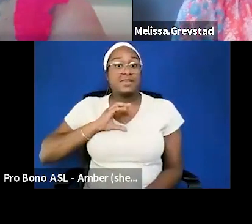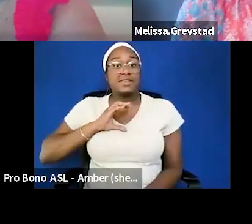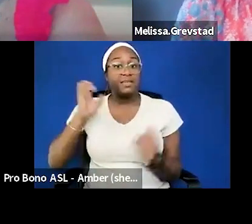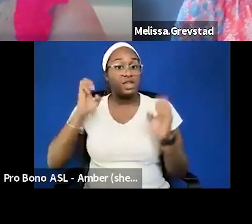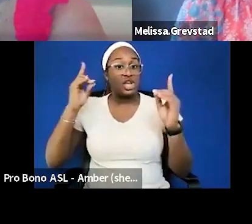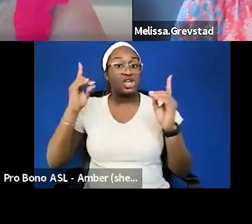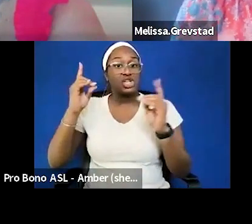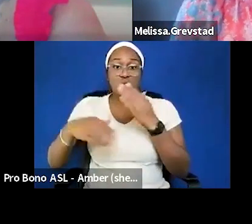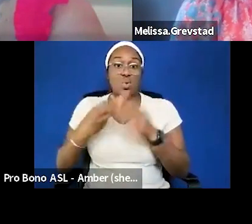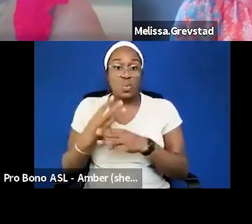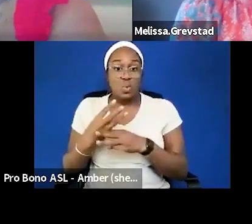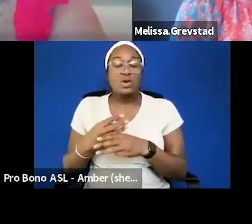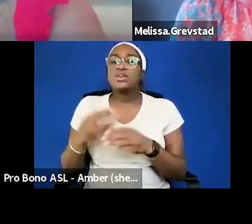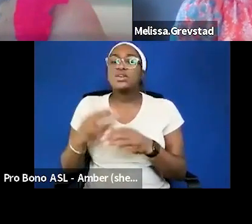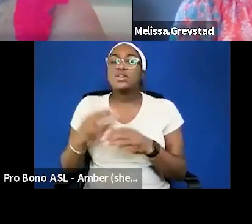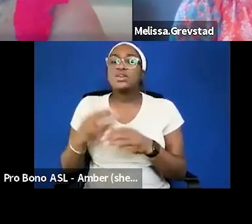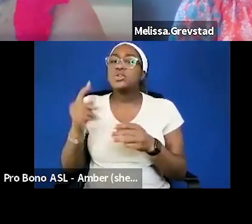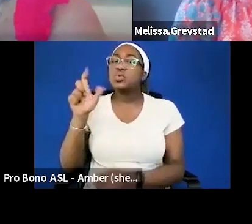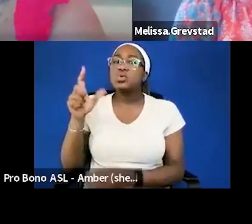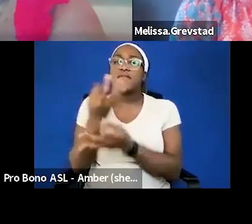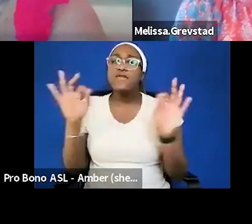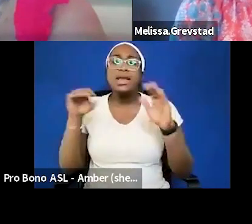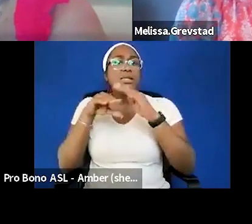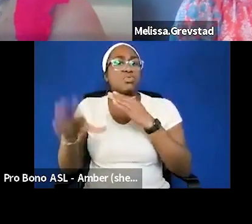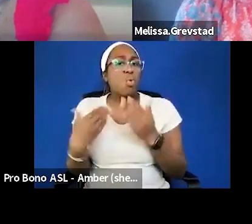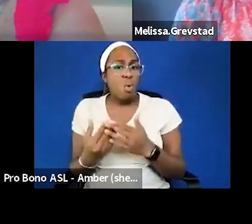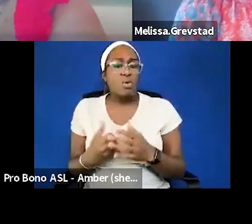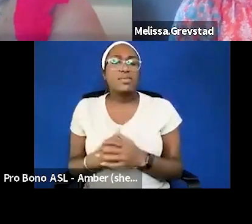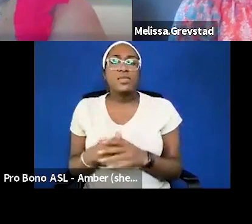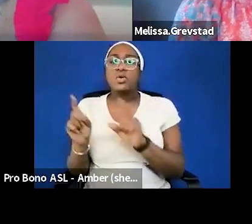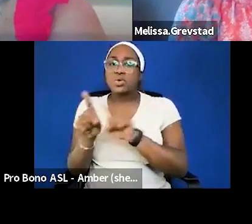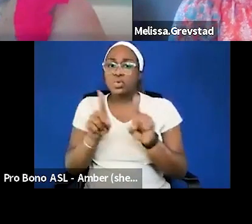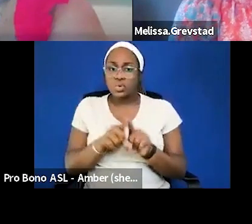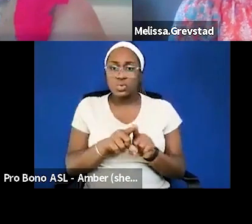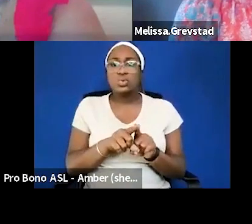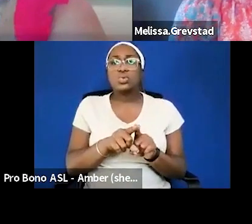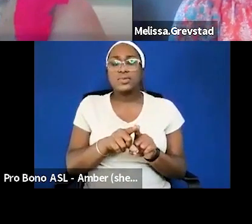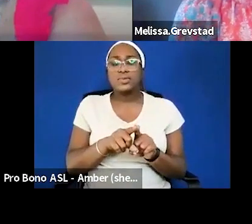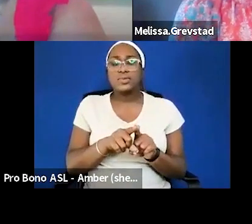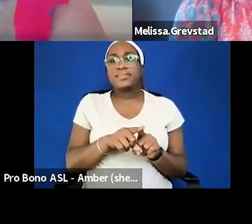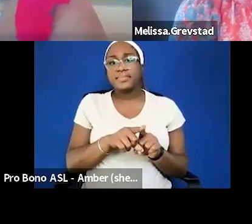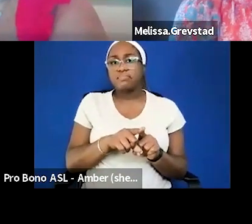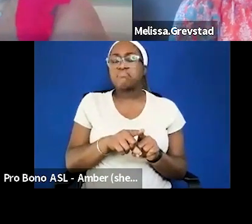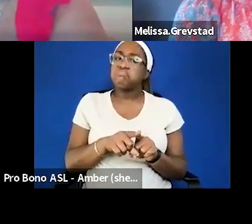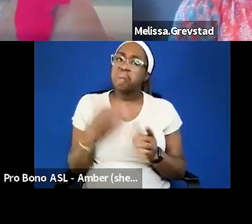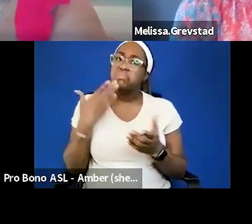These tools are free, they're accessible to all, and they also do include a fair amount of representation across